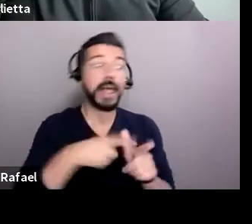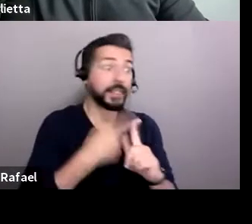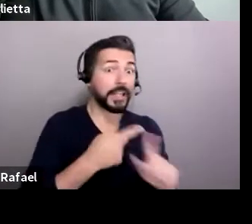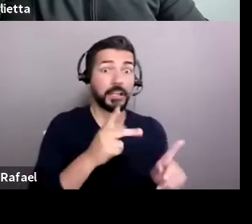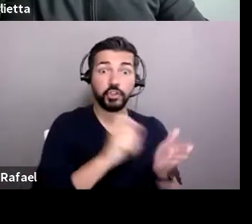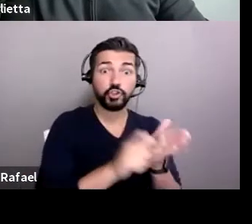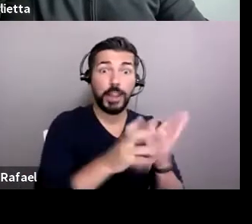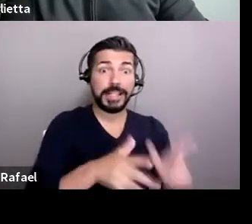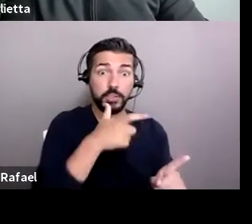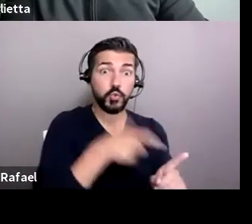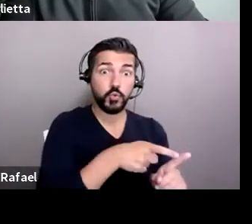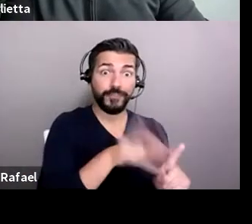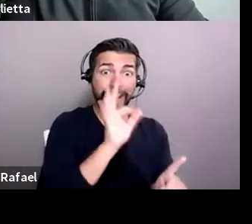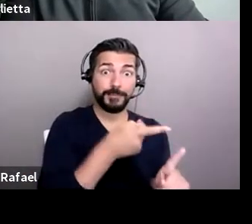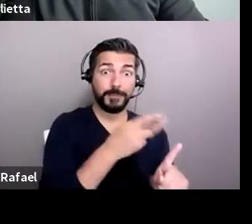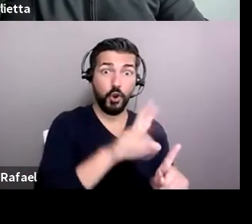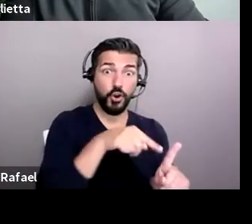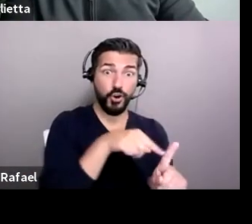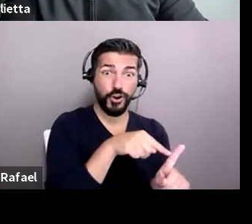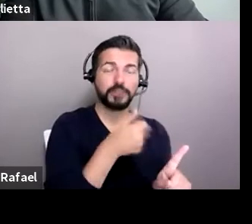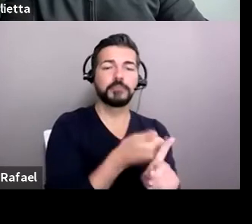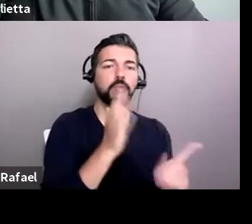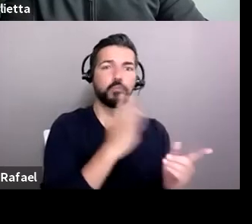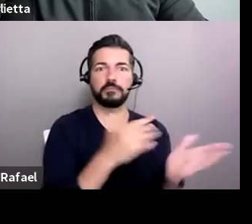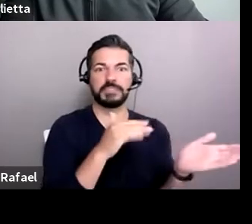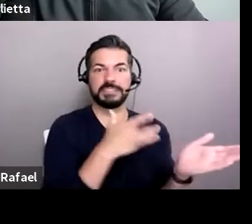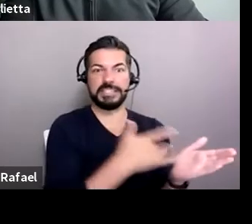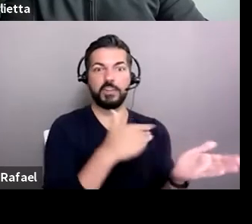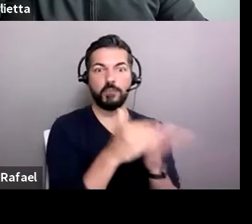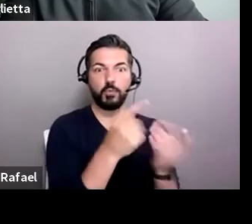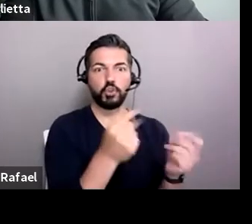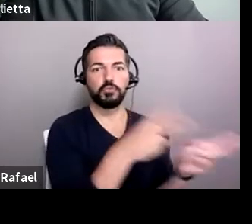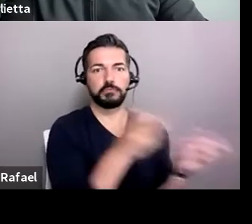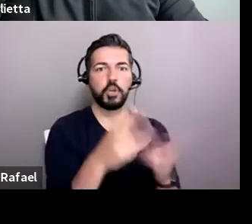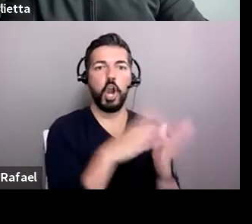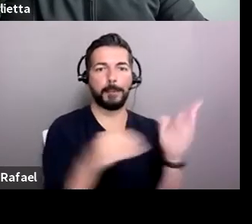a lot of times they will copy it and that link will be in there. And so we getting links from journalist.